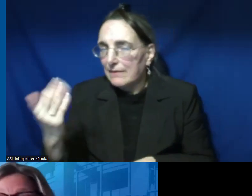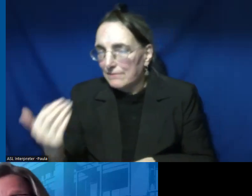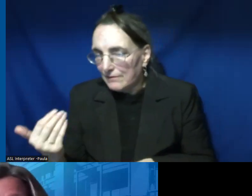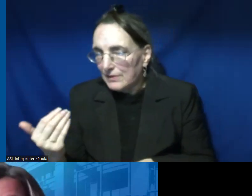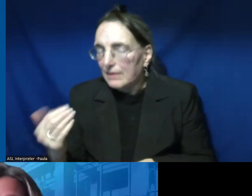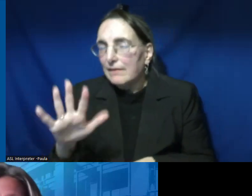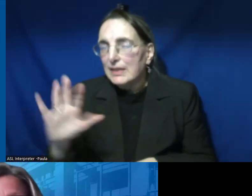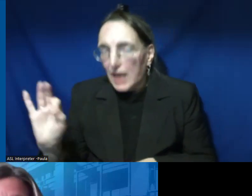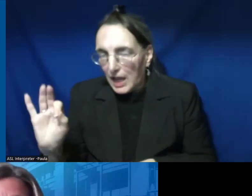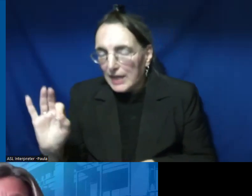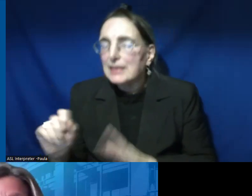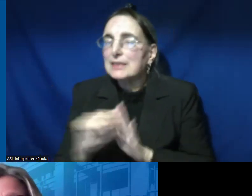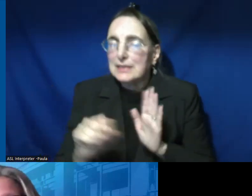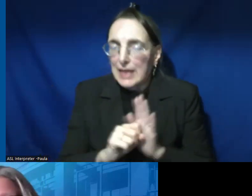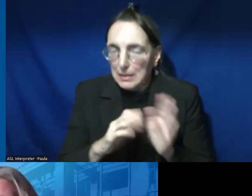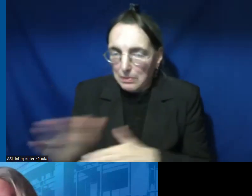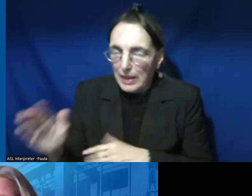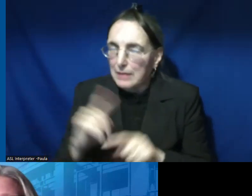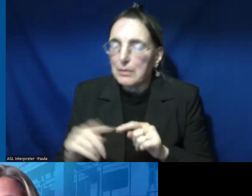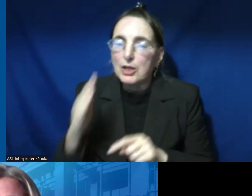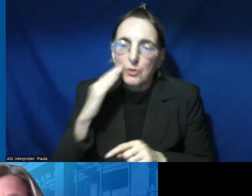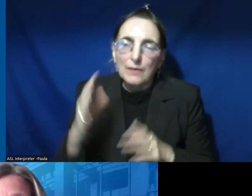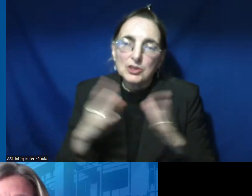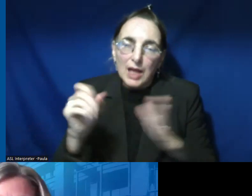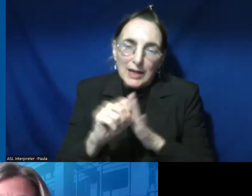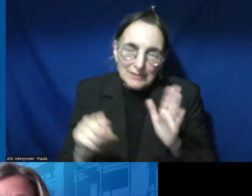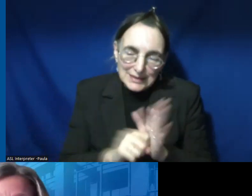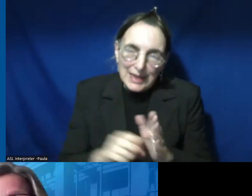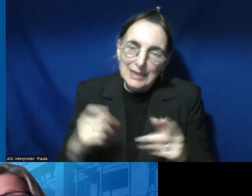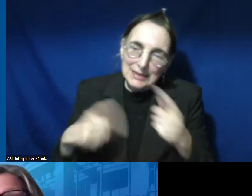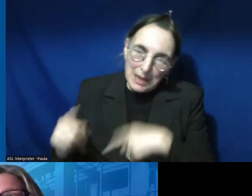are a lot of states in the pipeline and that we are really hoping that this technical assistance,